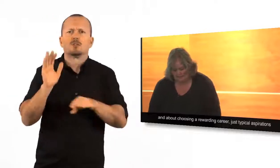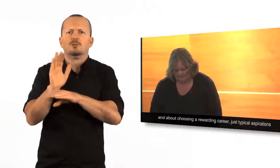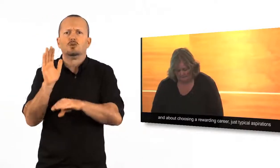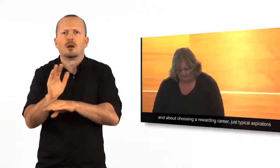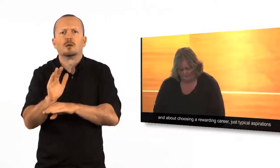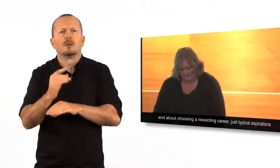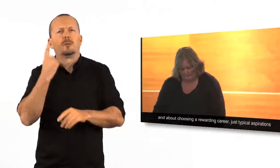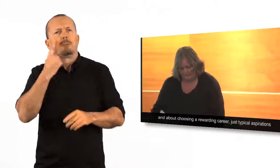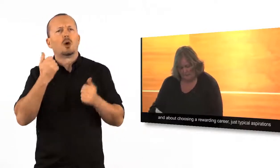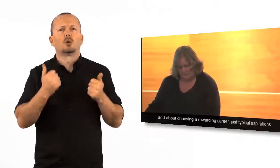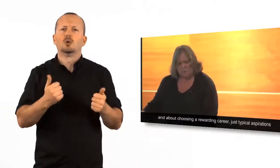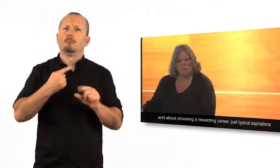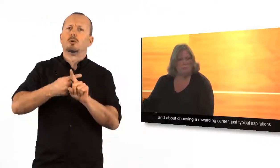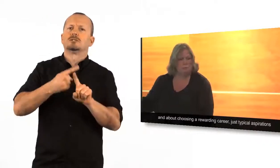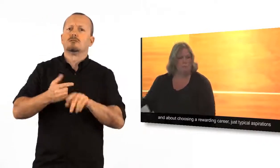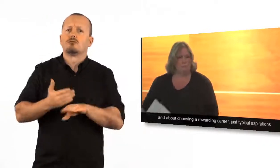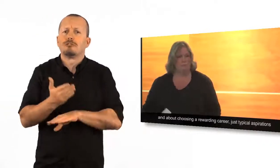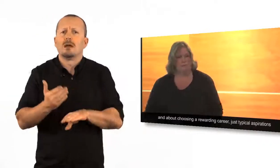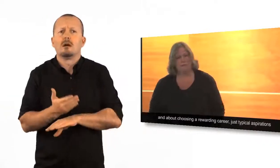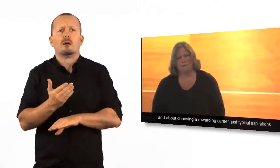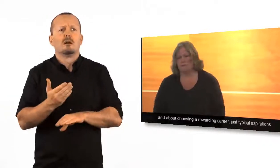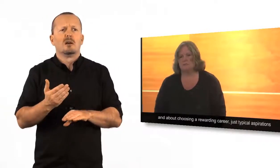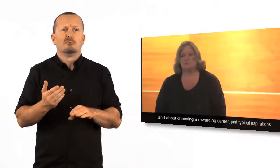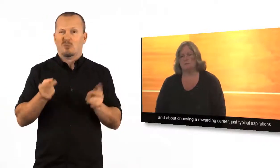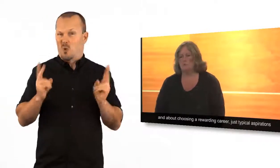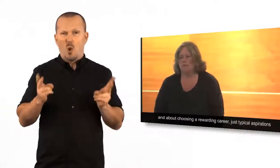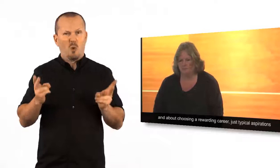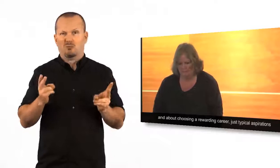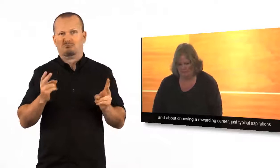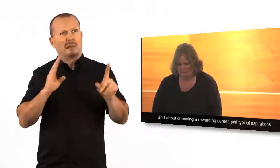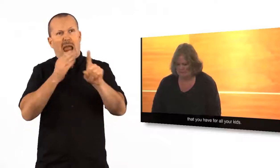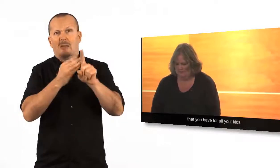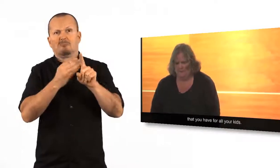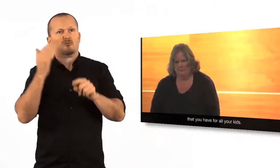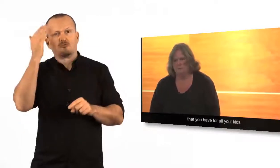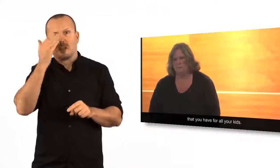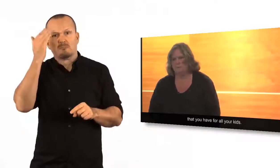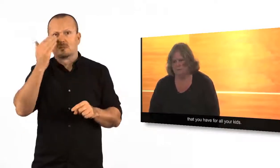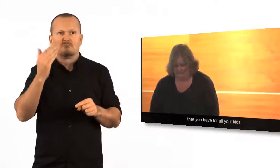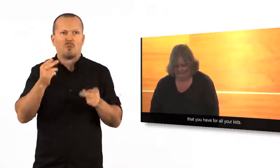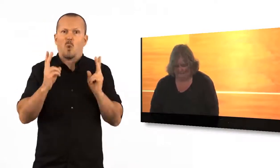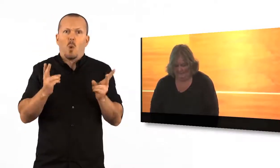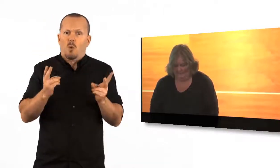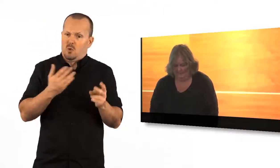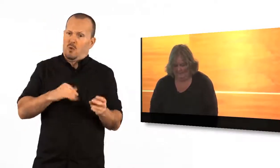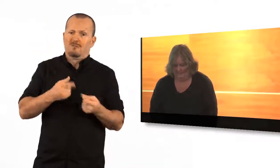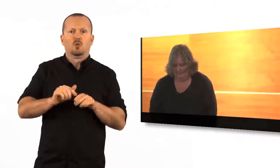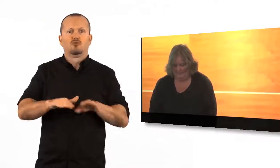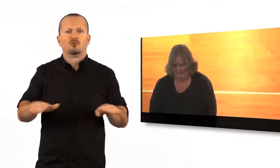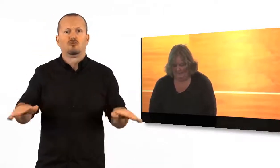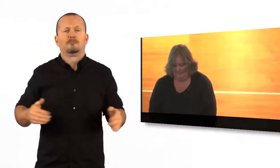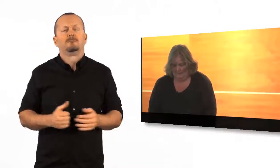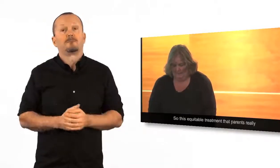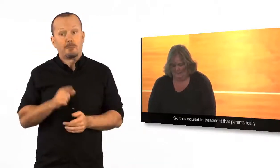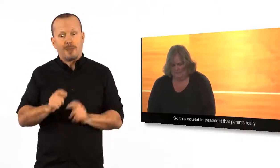and choosing a rewarding career, just typical aspirations that you have for all your kids.